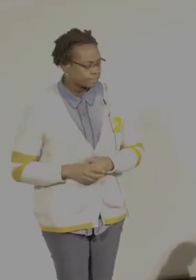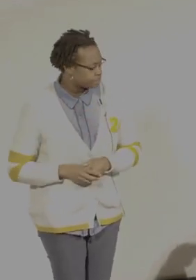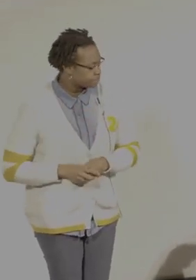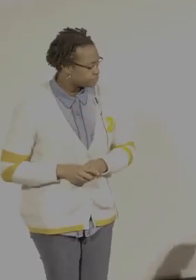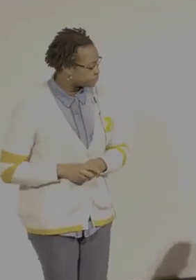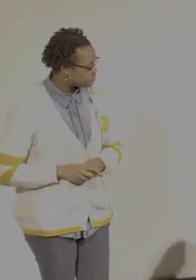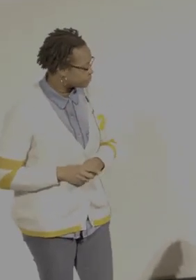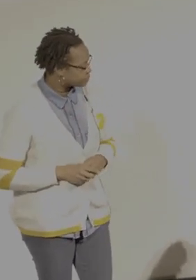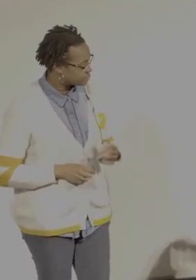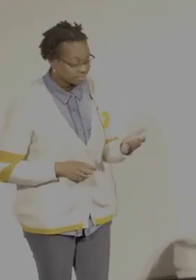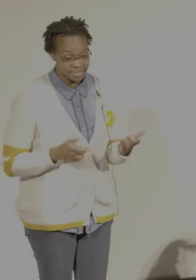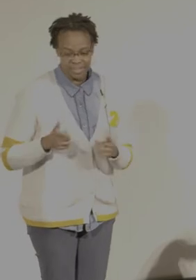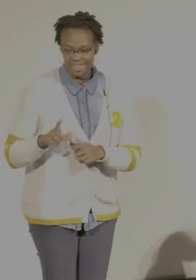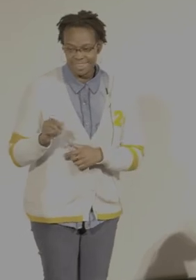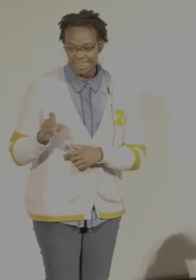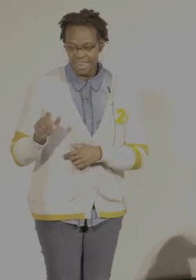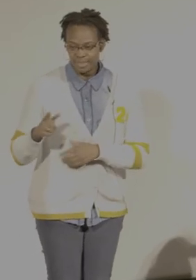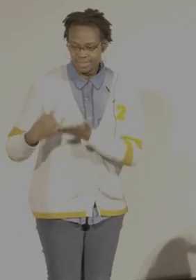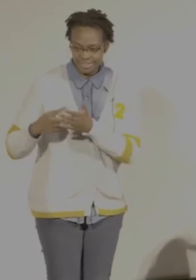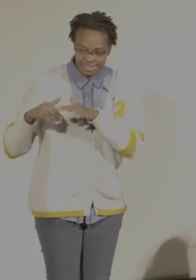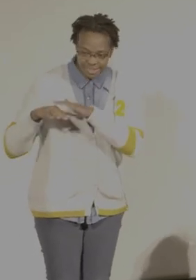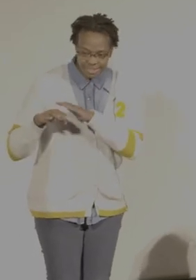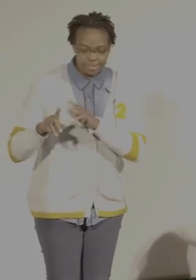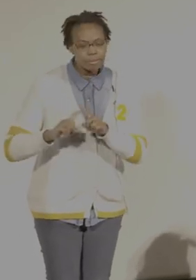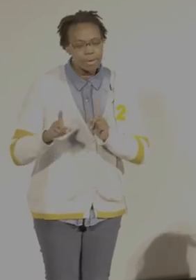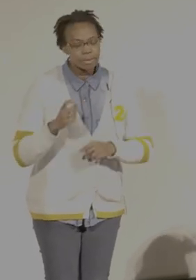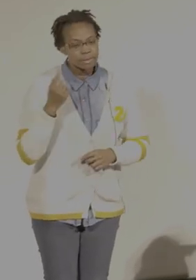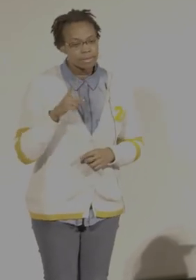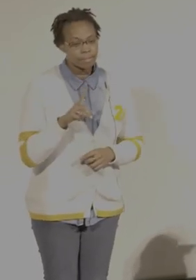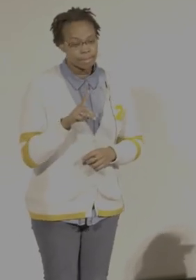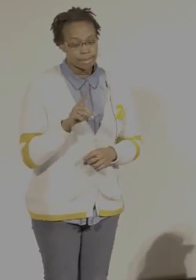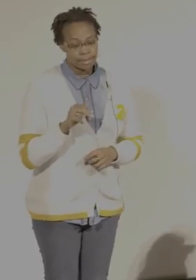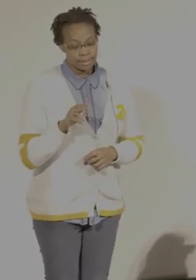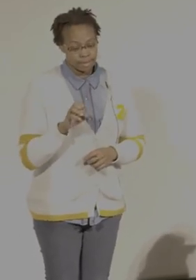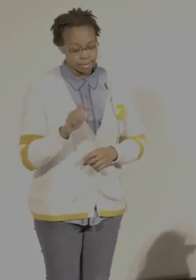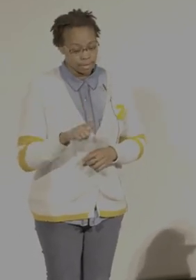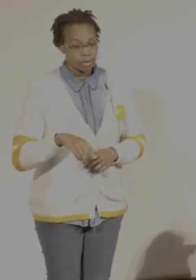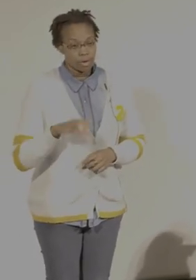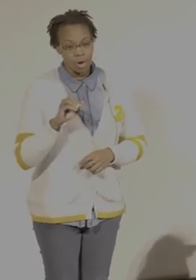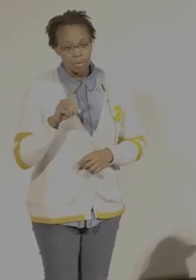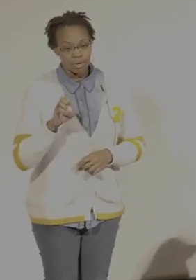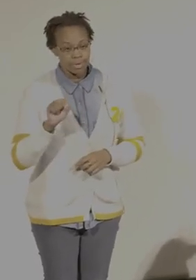I'll let Daniel talk about the access but you know, Daniel, Odessa, Shane, Mel and I